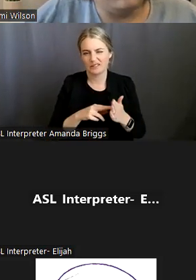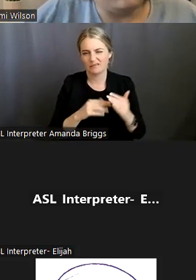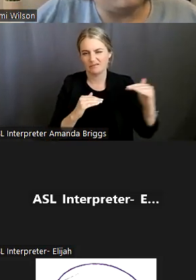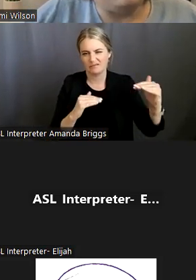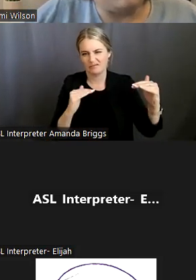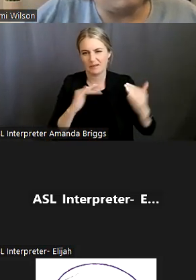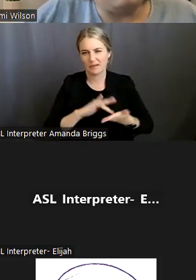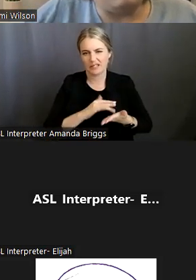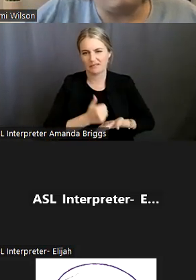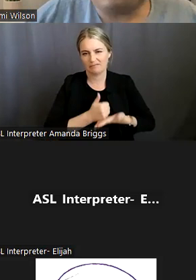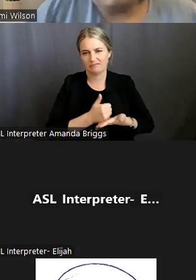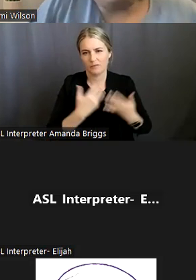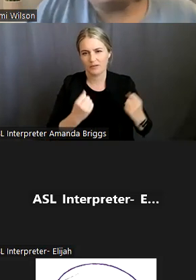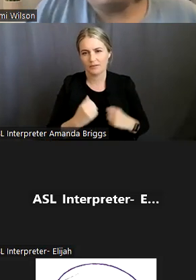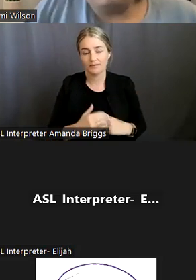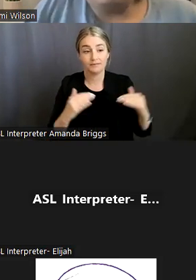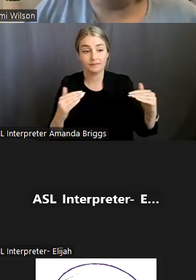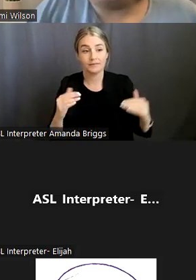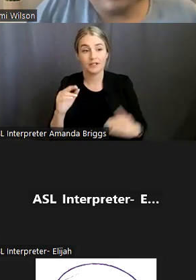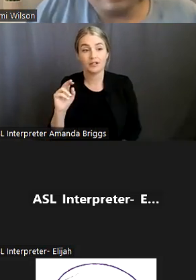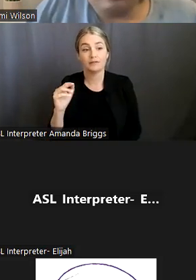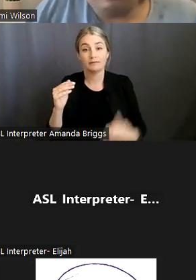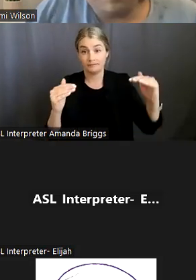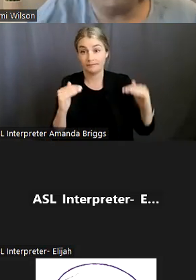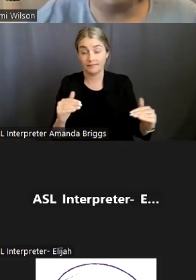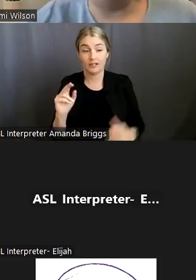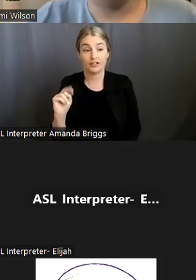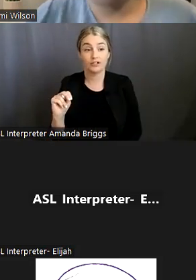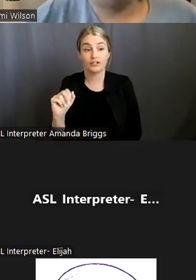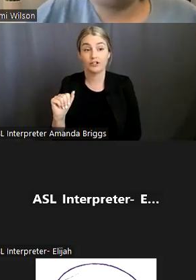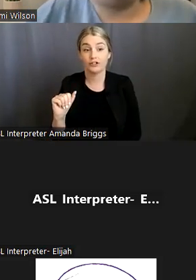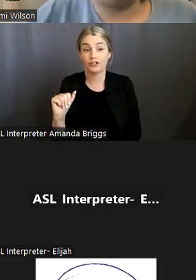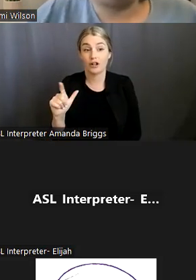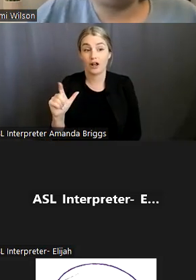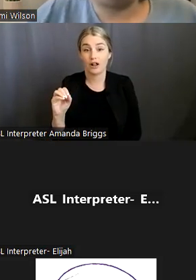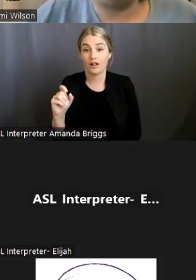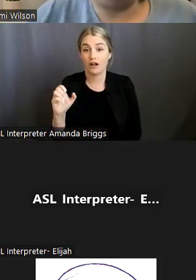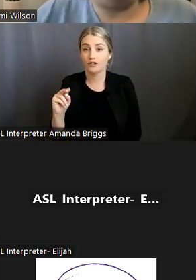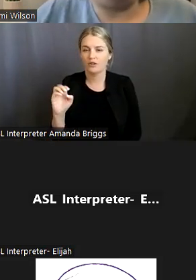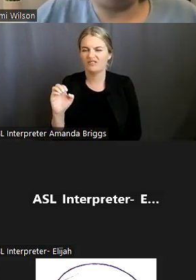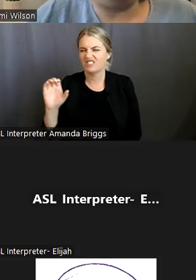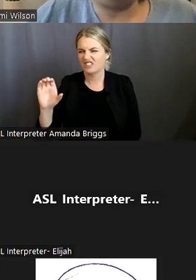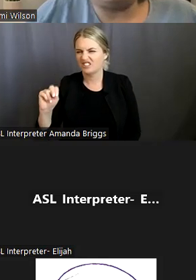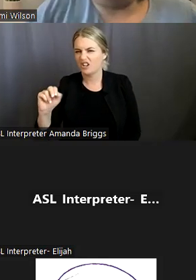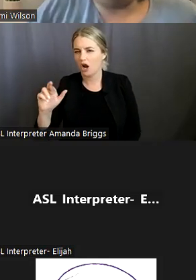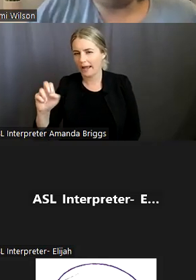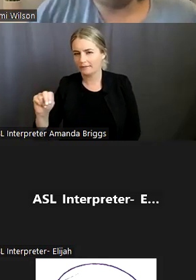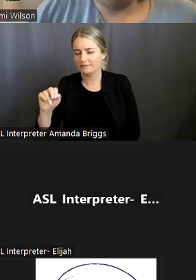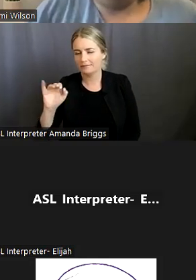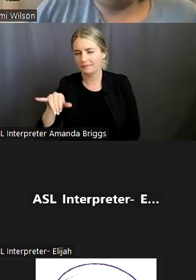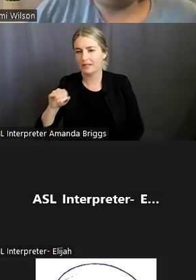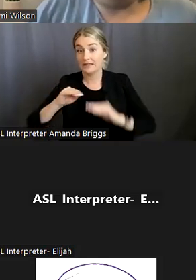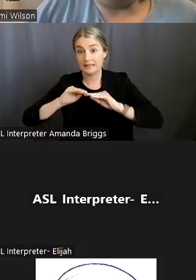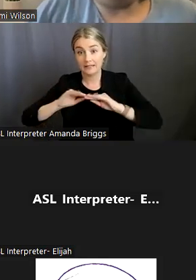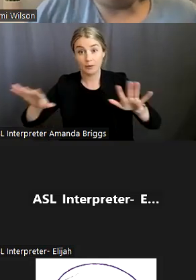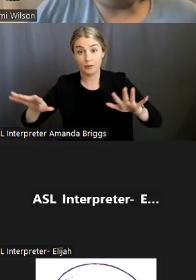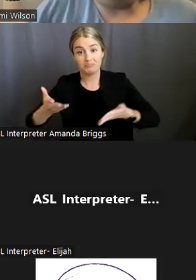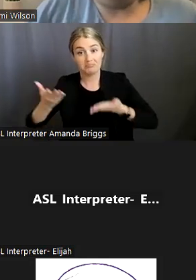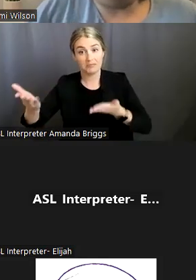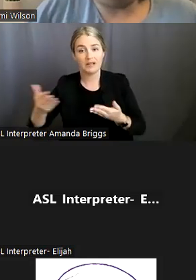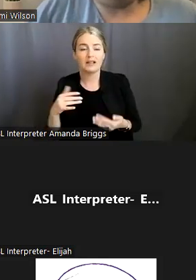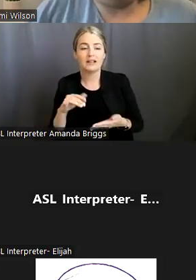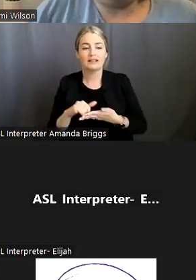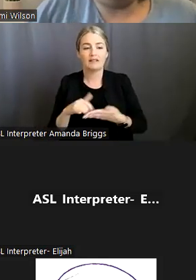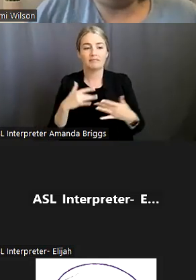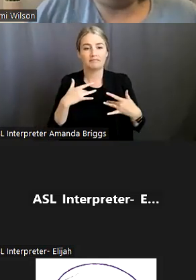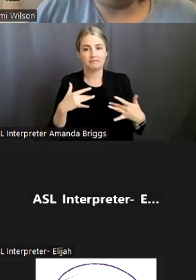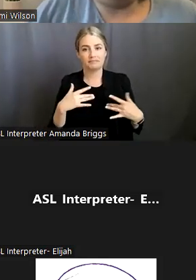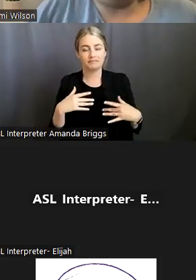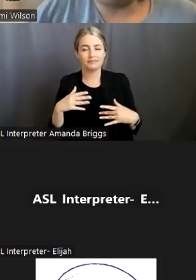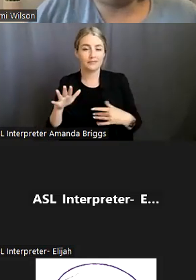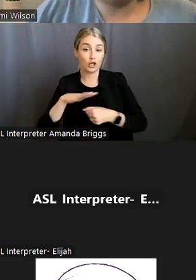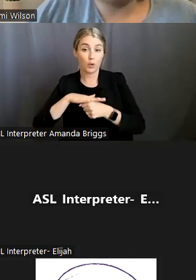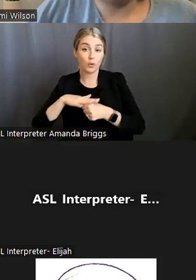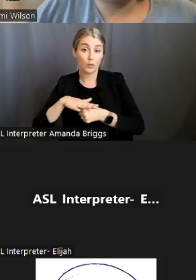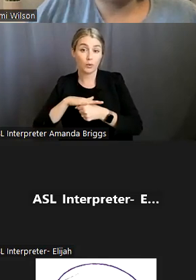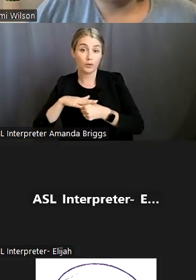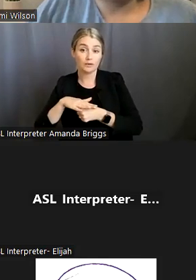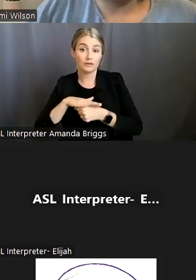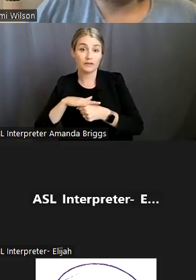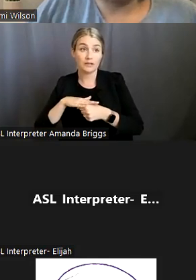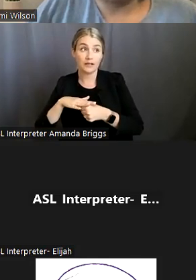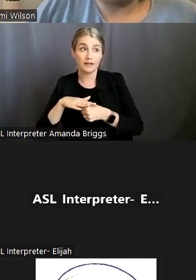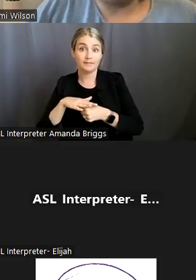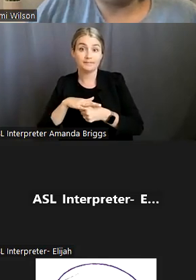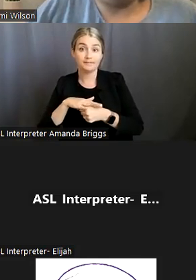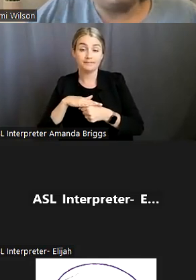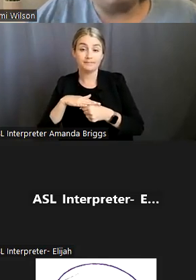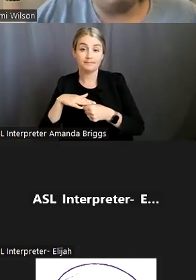Naloxone distribution, narcan distribution. oftentimes provided by your local public health